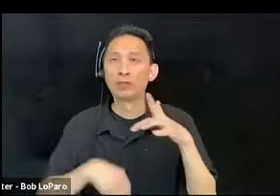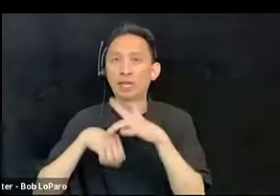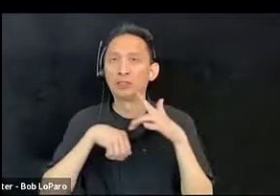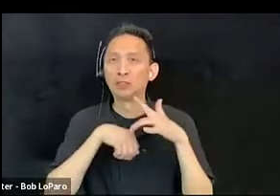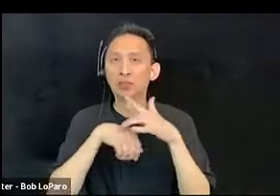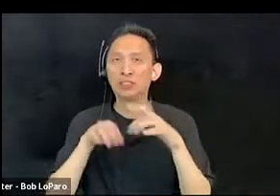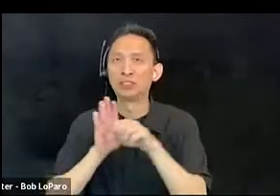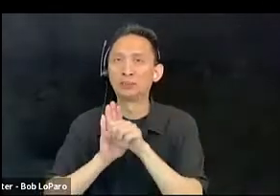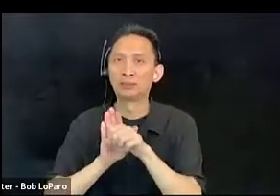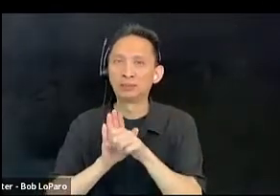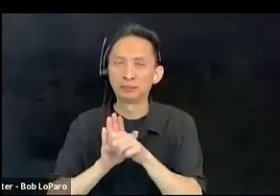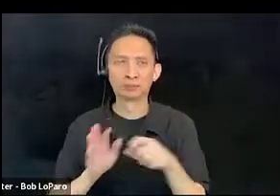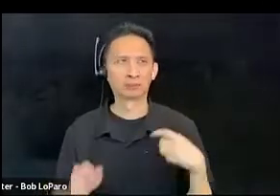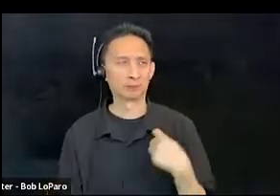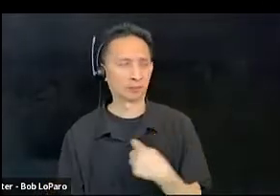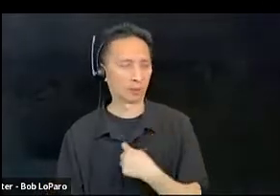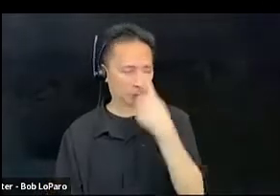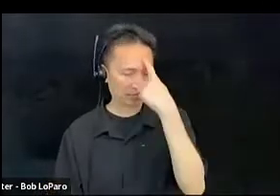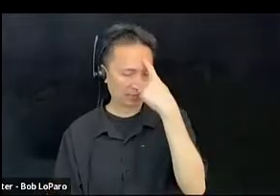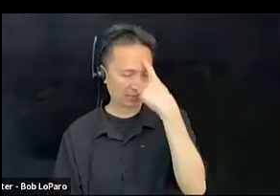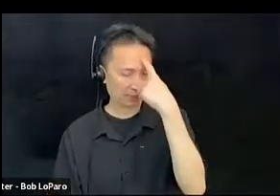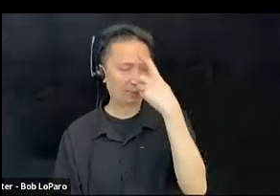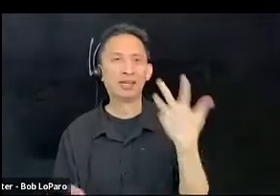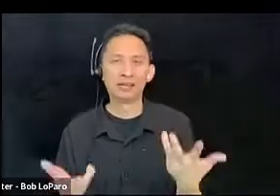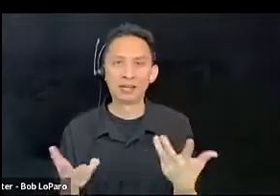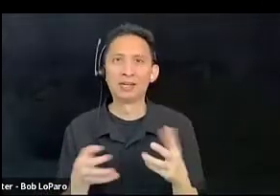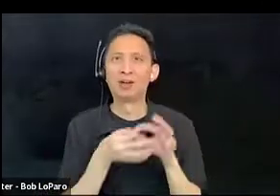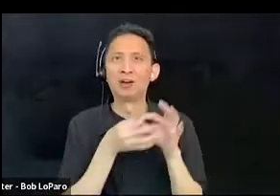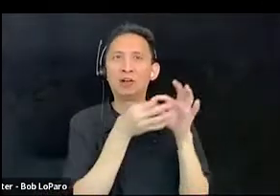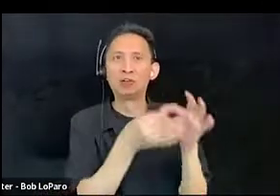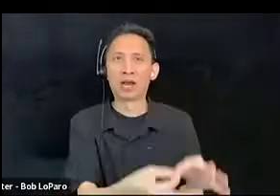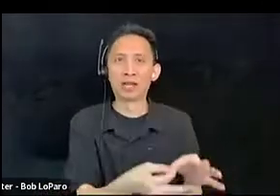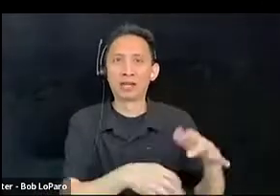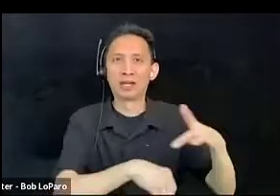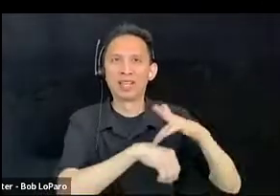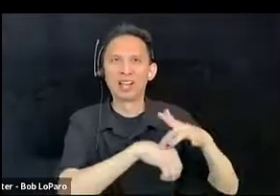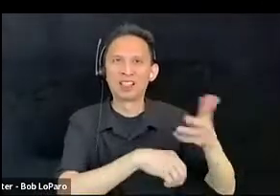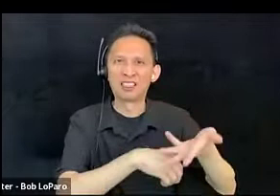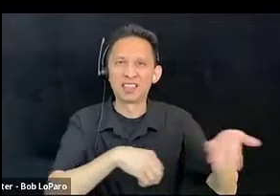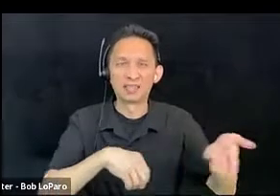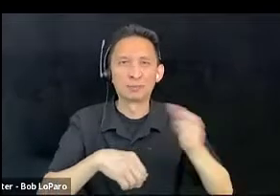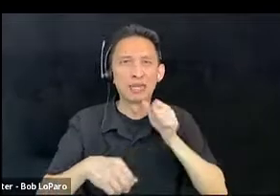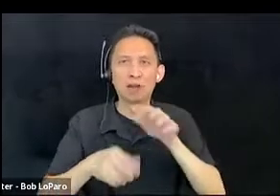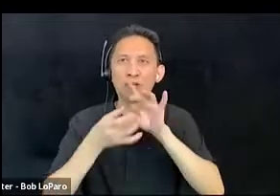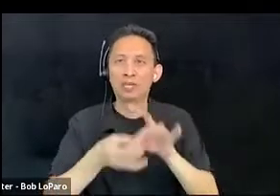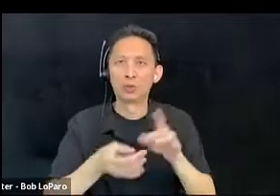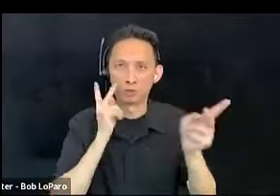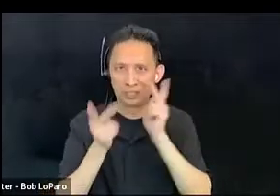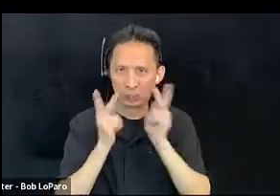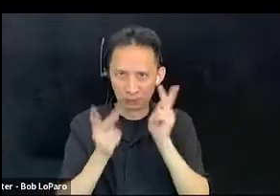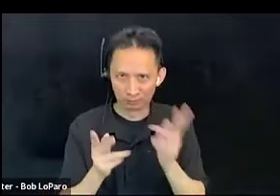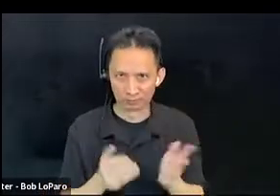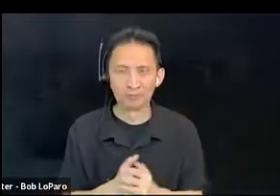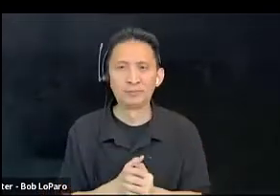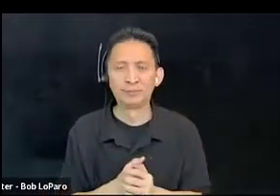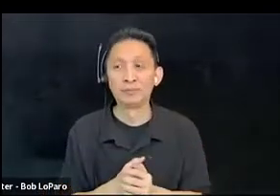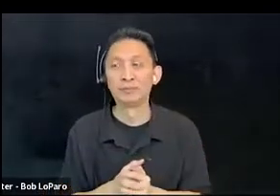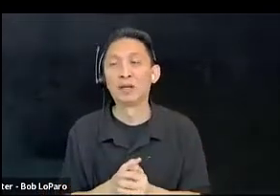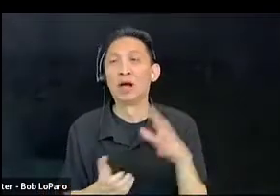the tactical ones as being based on tactile properties, not visual. So, for a learner who is accessing them tactically,